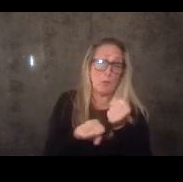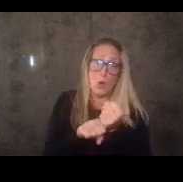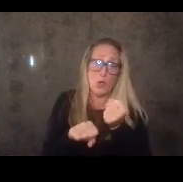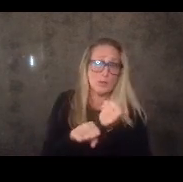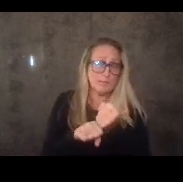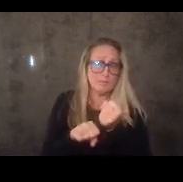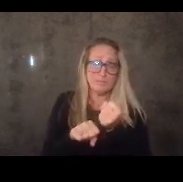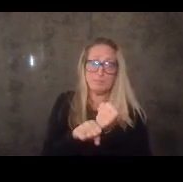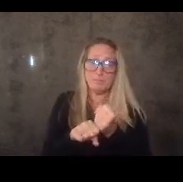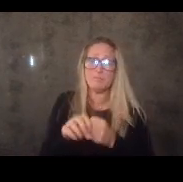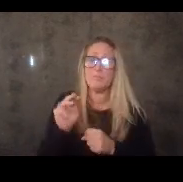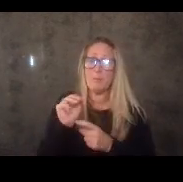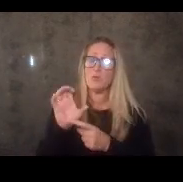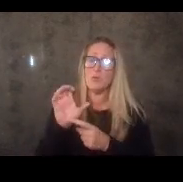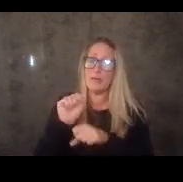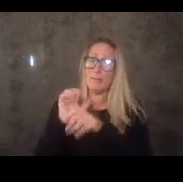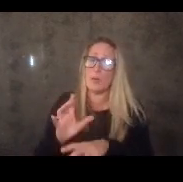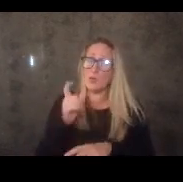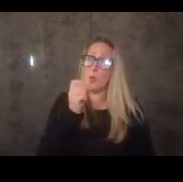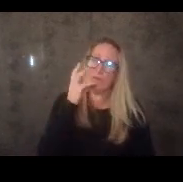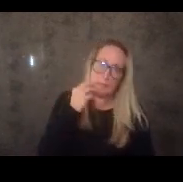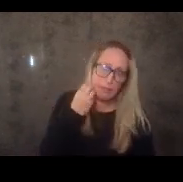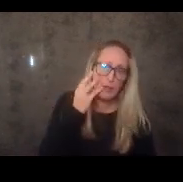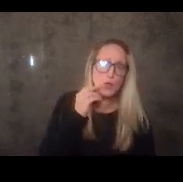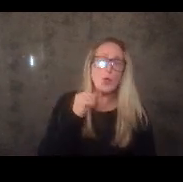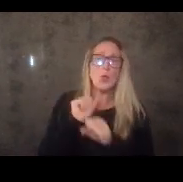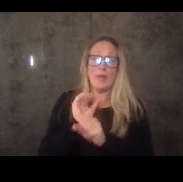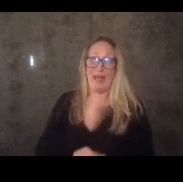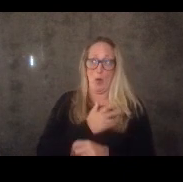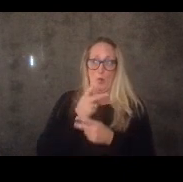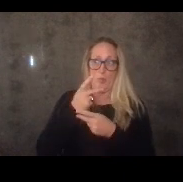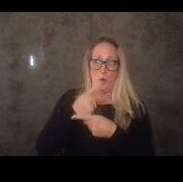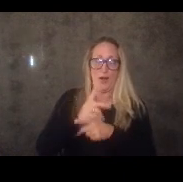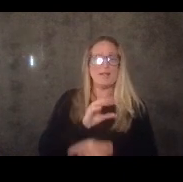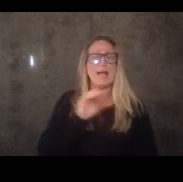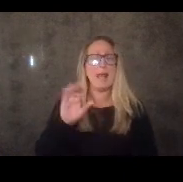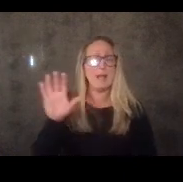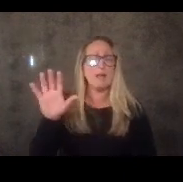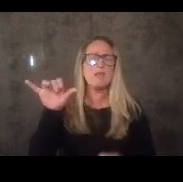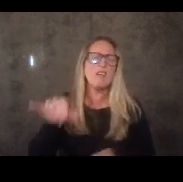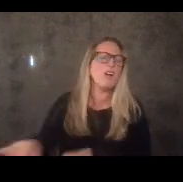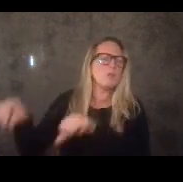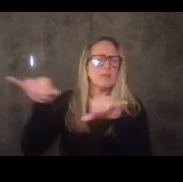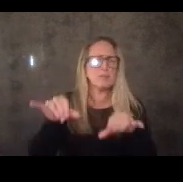a bit that has free support with Microsoft employees who are familiar with our products and with common assistive